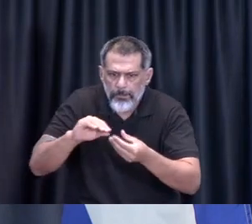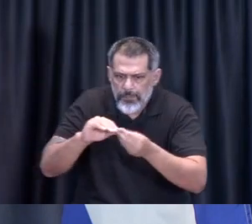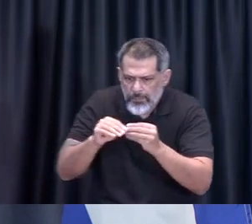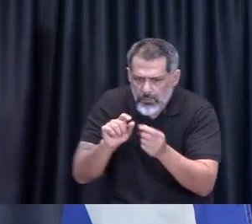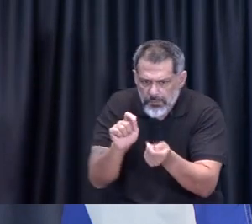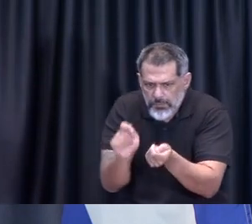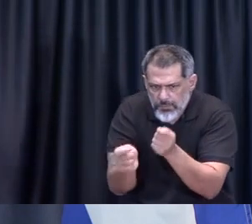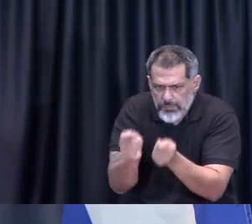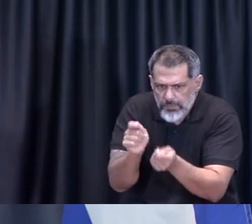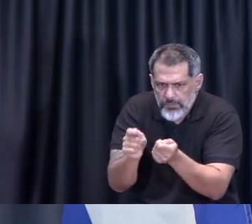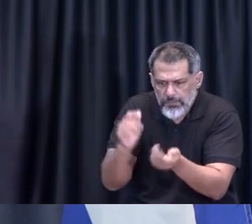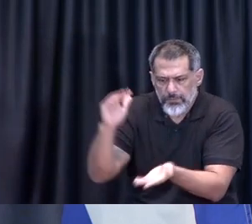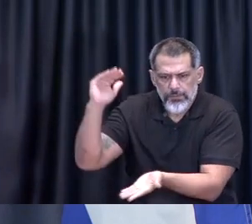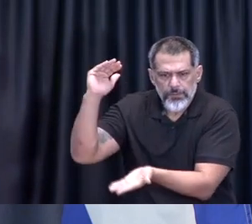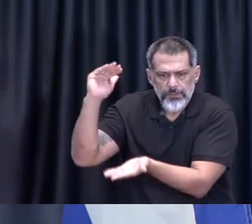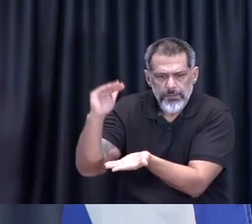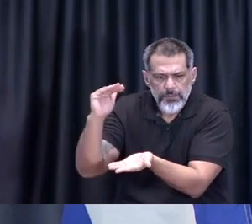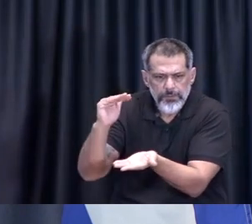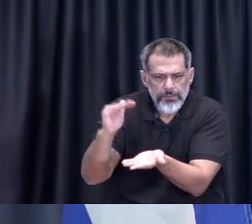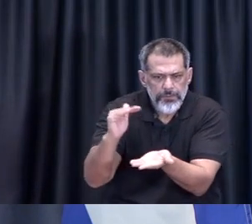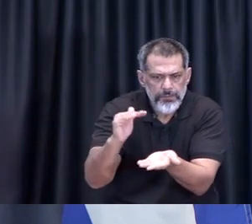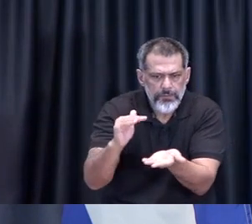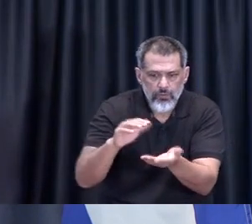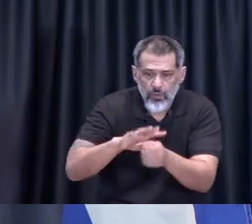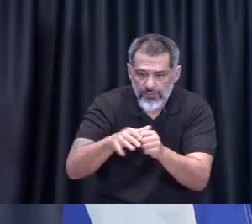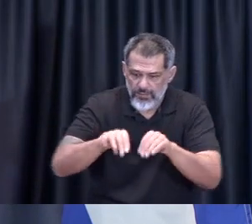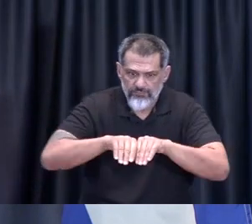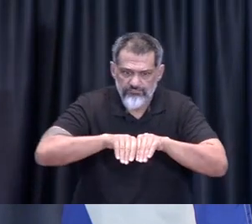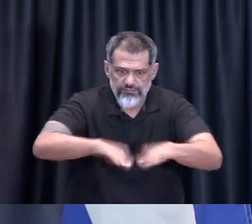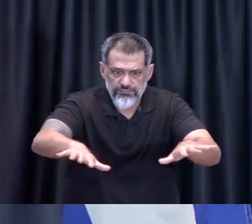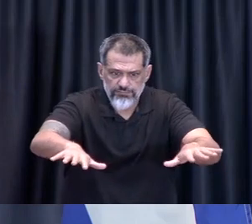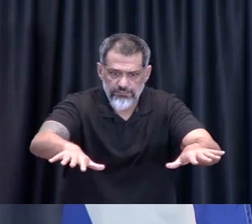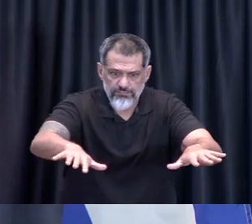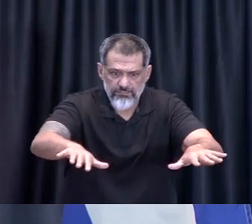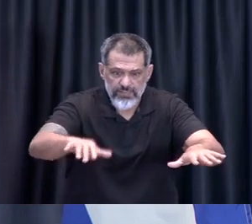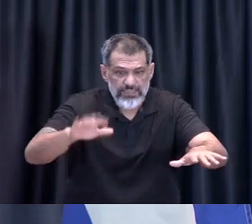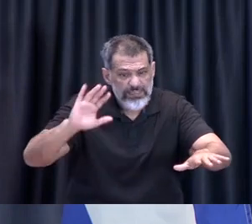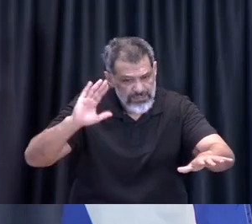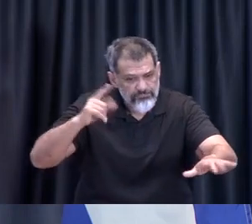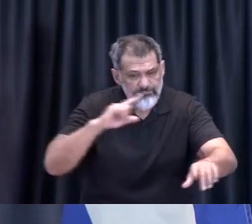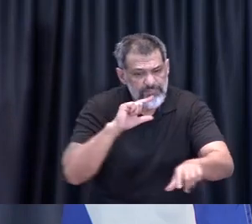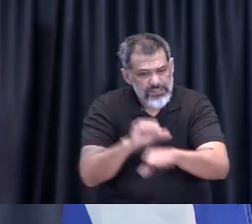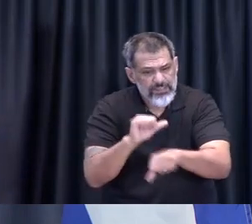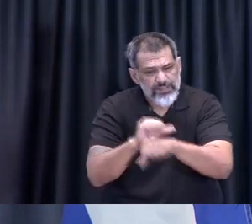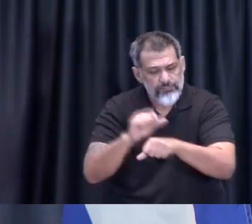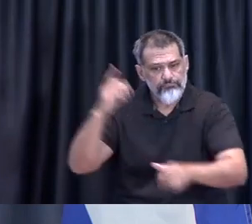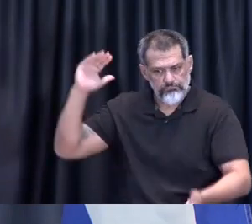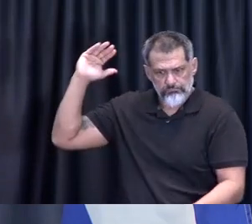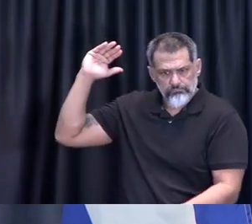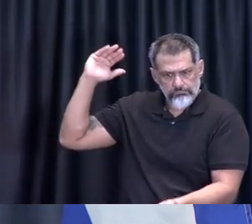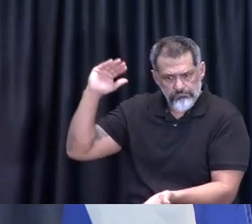activity, COVID-19 transmission and activity is actually declining or reducing within our